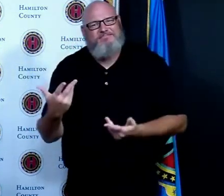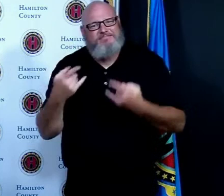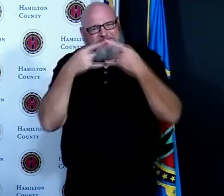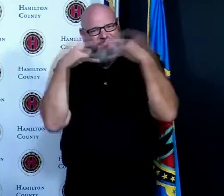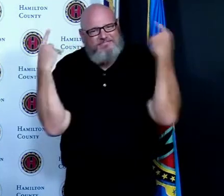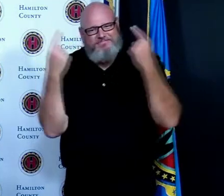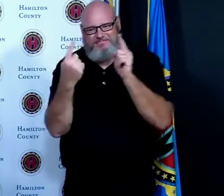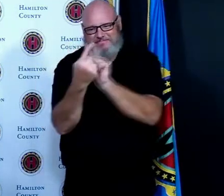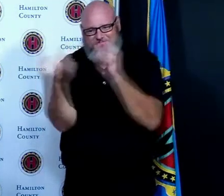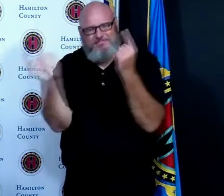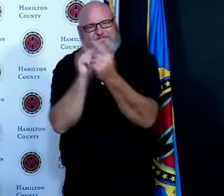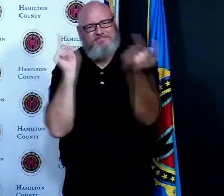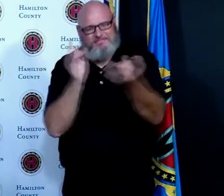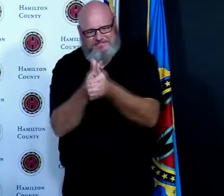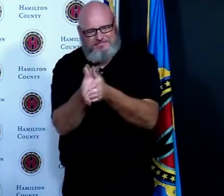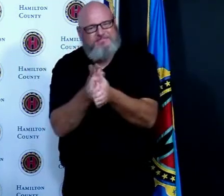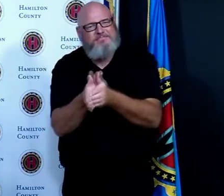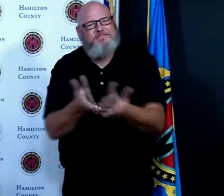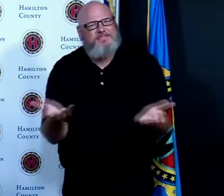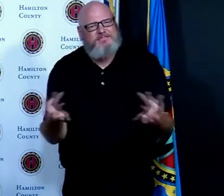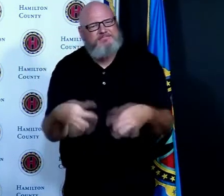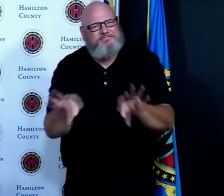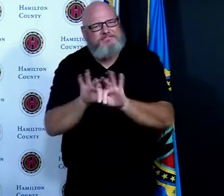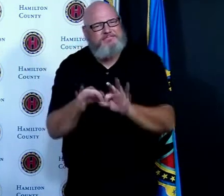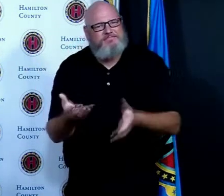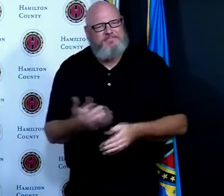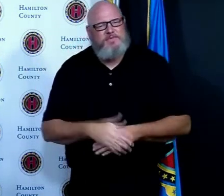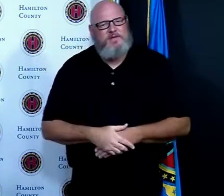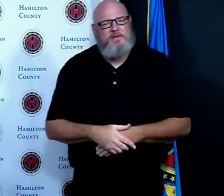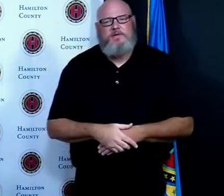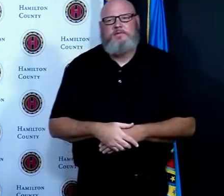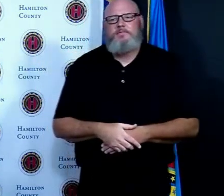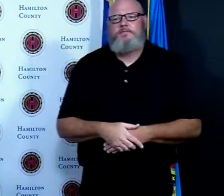with all the different heads of the hospital talking about you know what it looked like in our